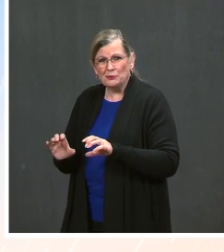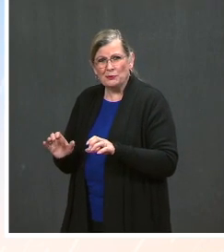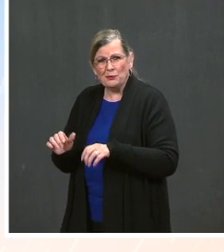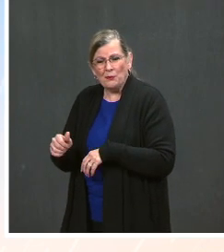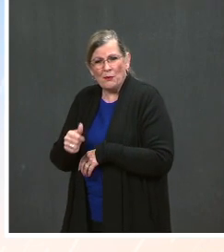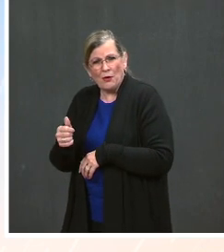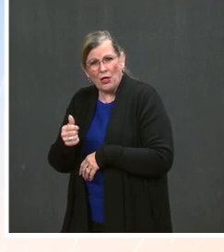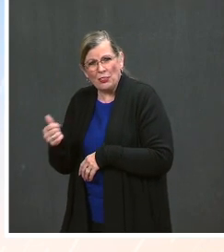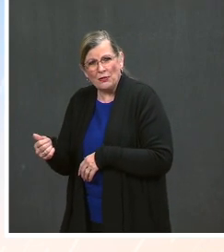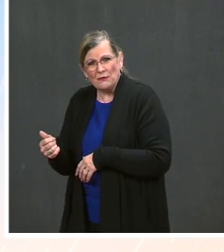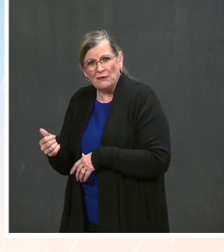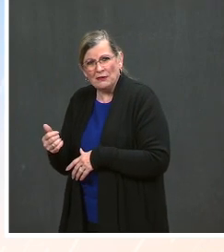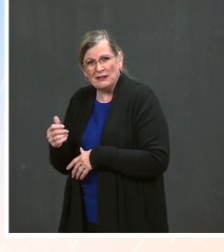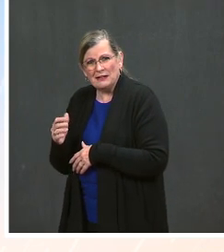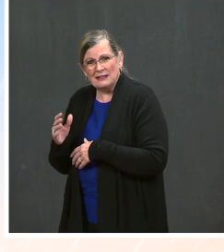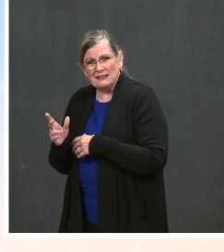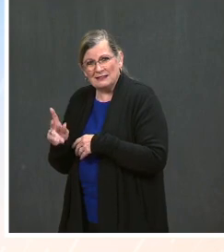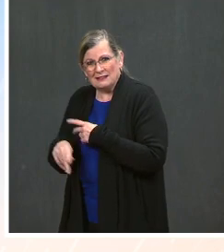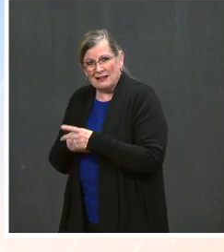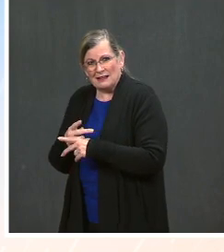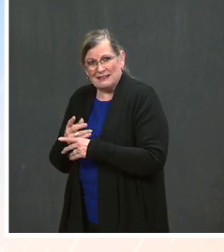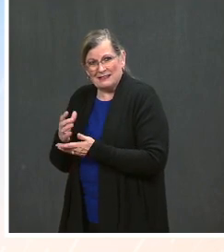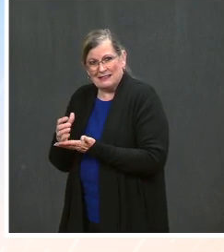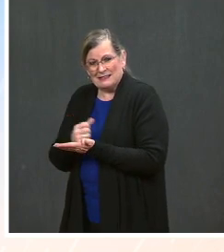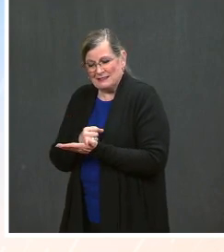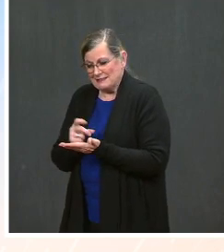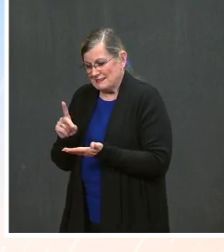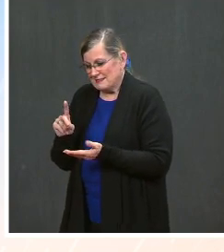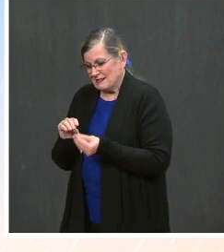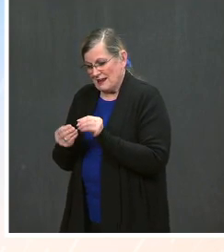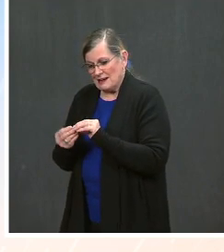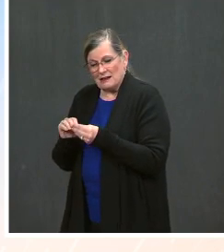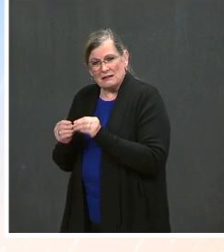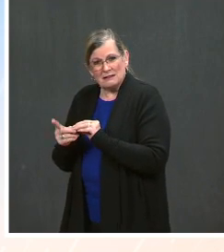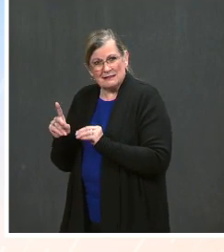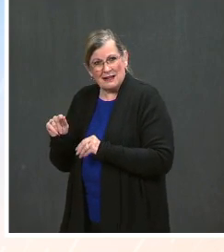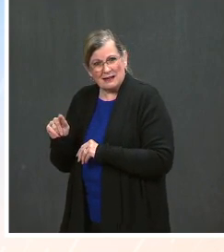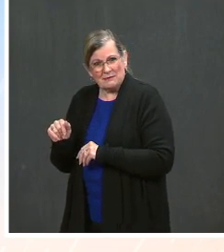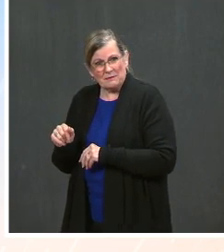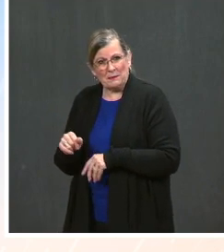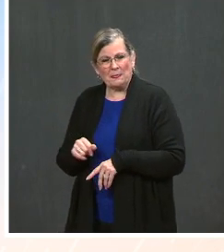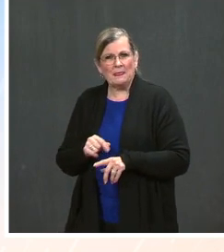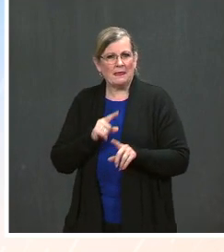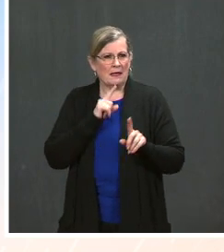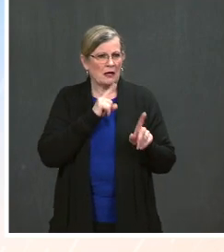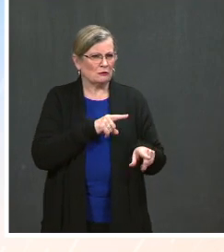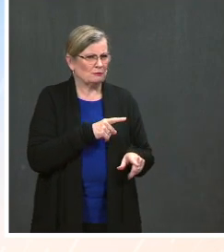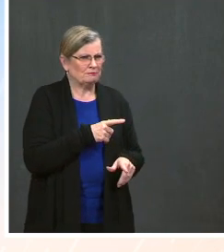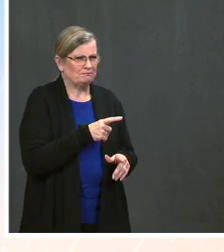And I had my first briefing at eight o'clock this morning, and it was -- I had a quick briefing yesterday,